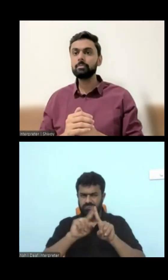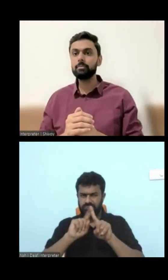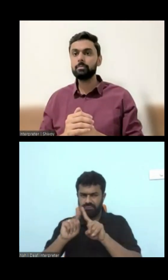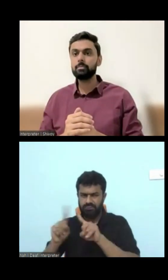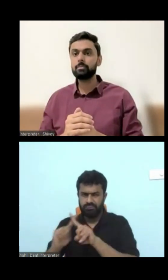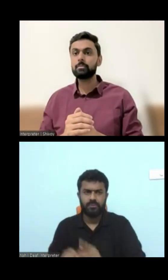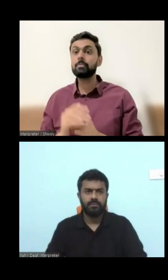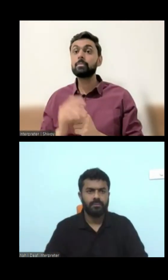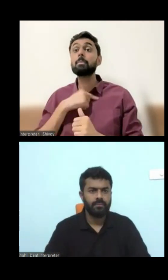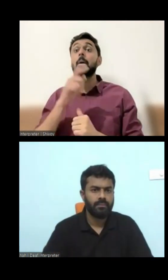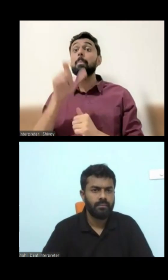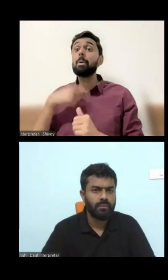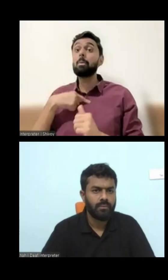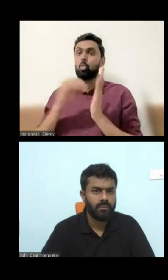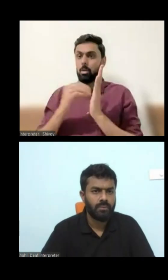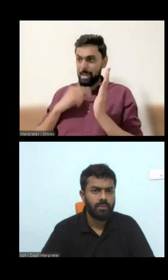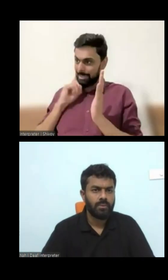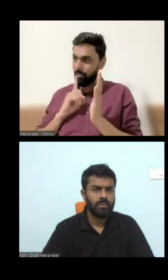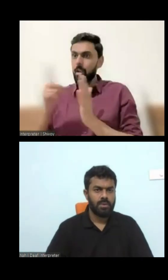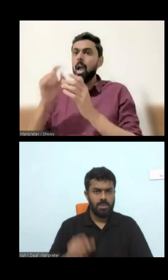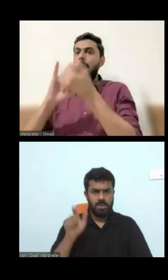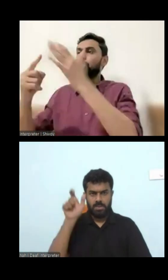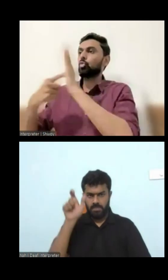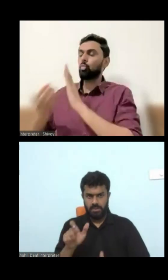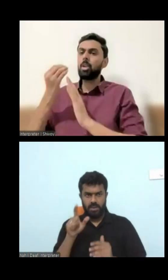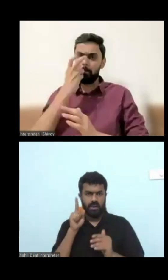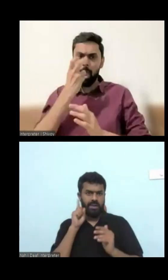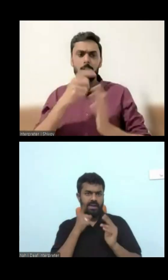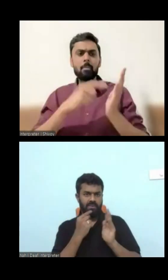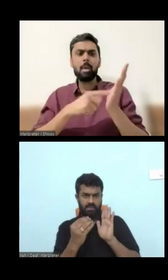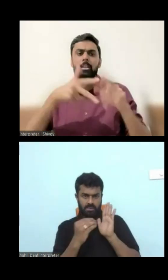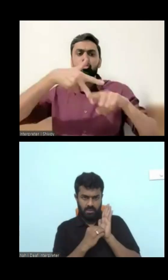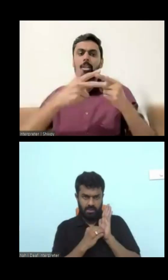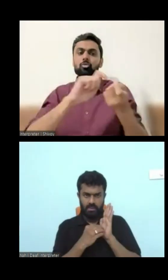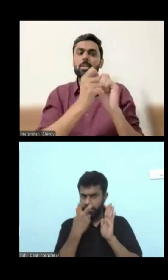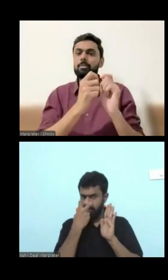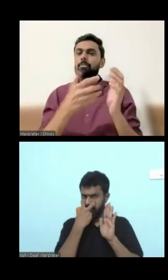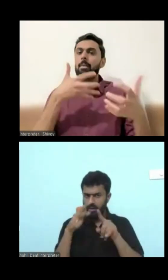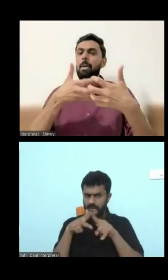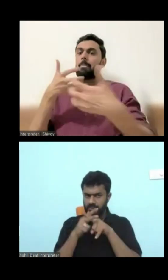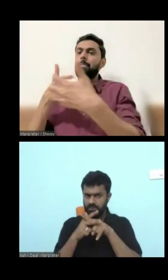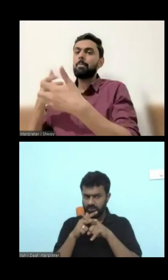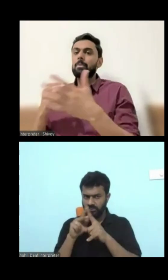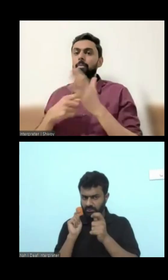30% of our orders that come on our app are something that have been done first time by these users.